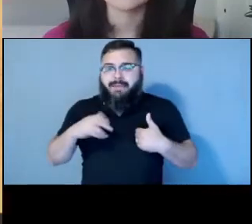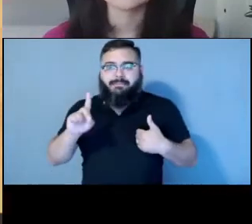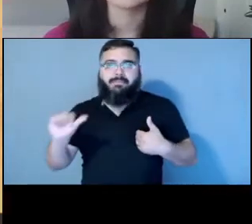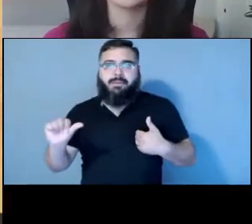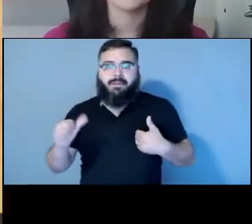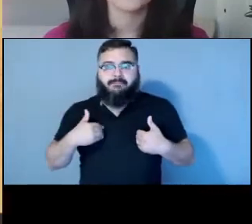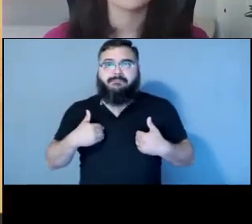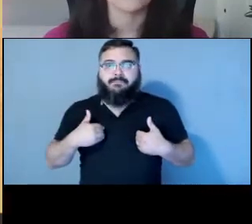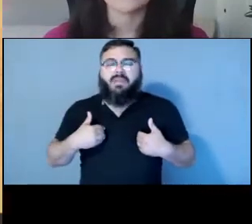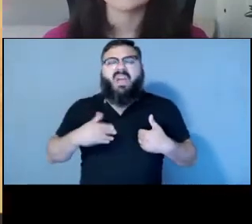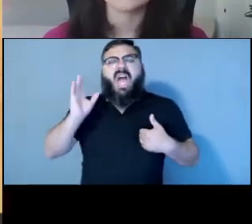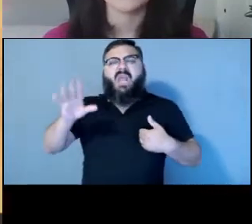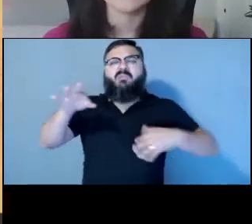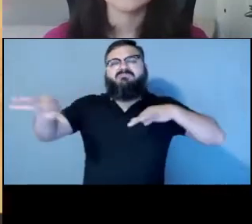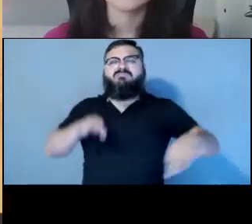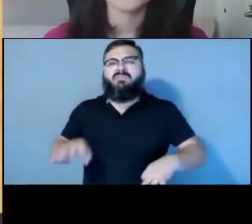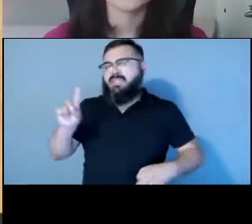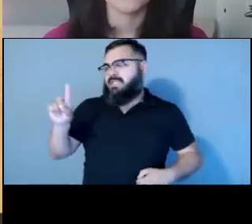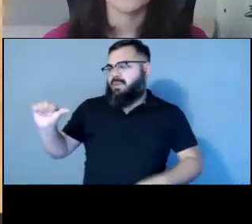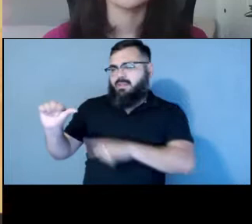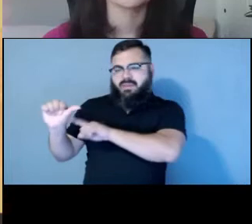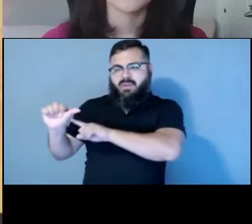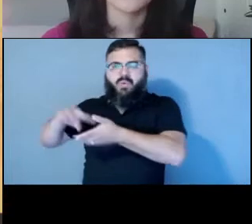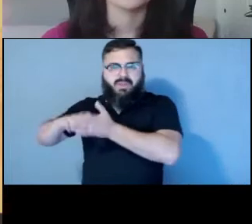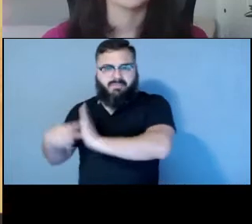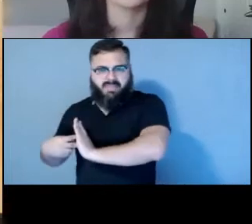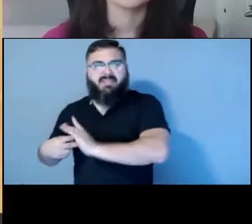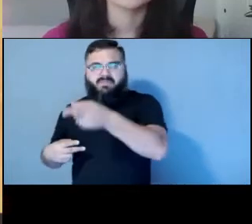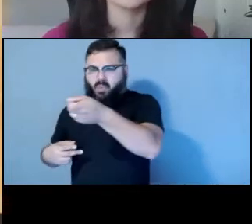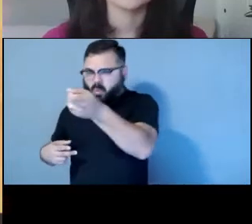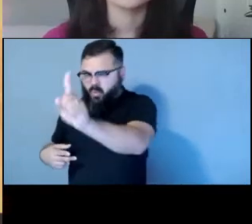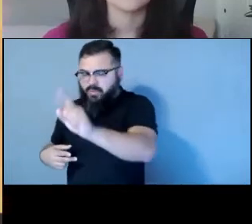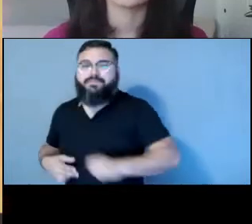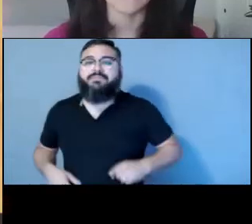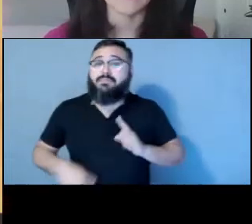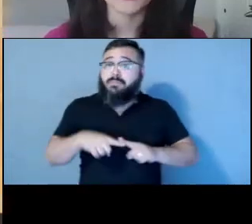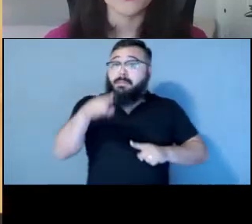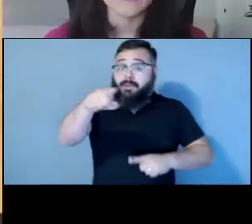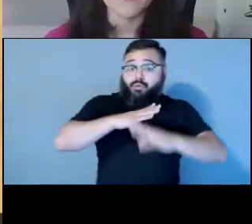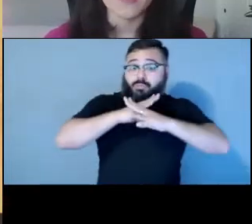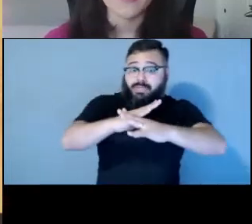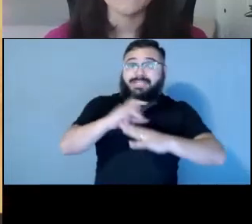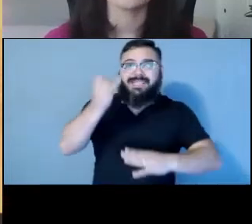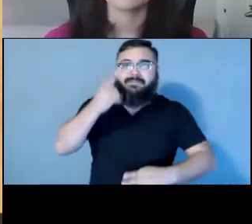and we'll get to a little bit more about what a disability is in just a moment, but you're protected if you have an actual disability,